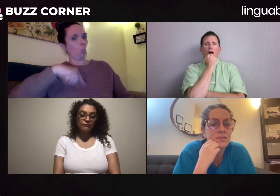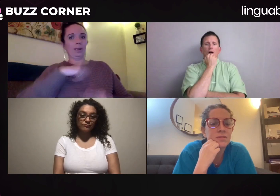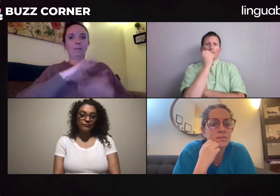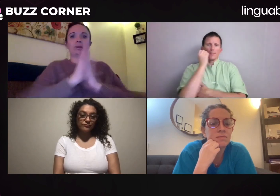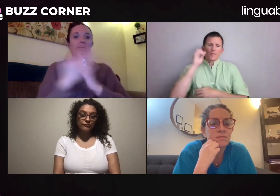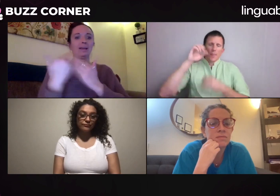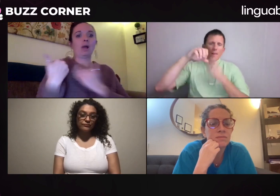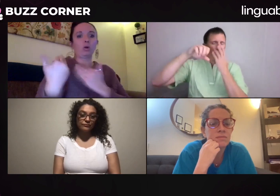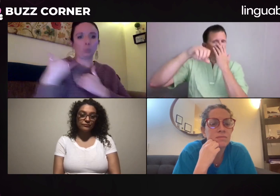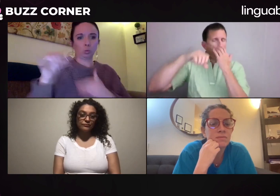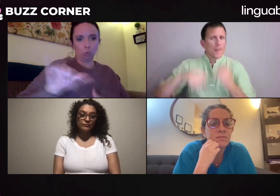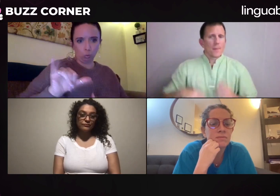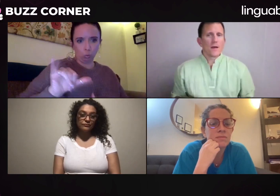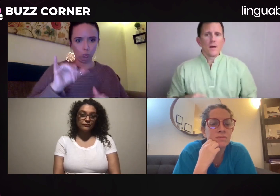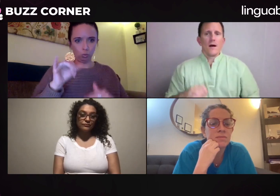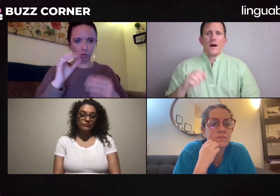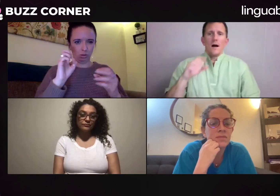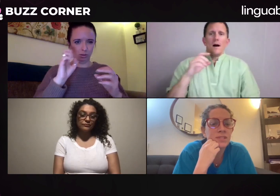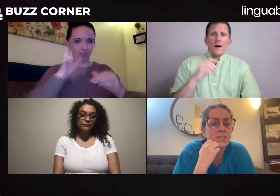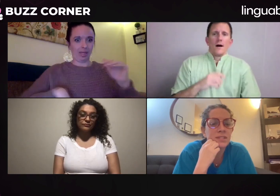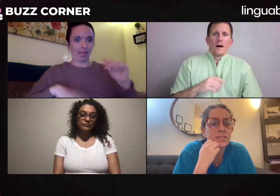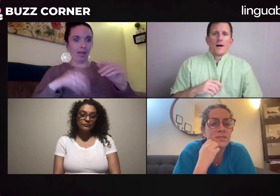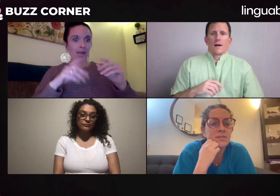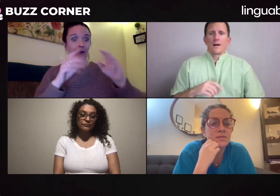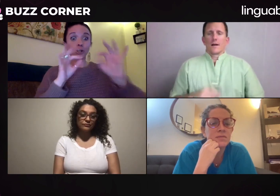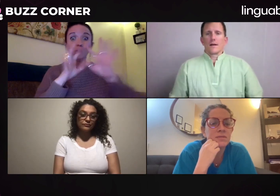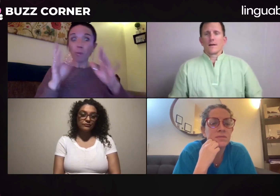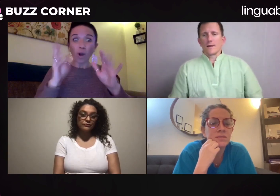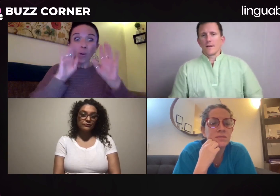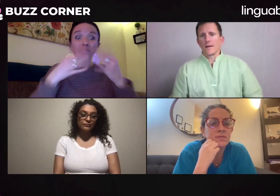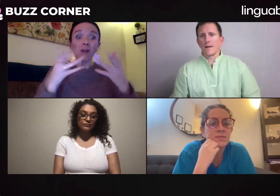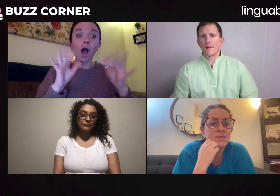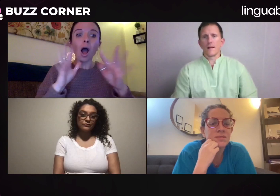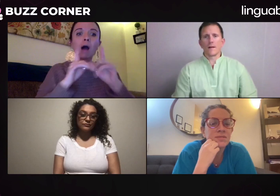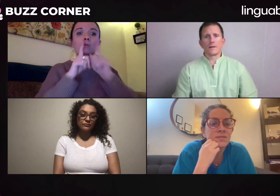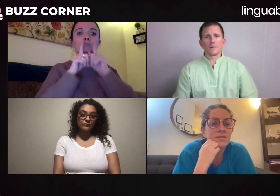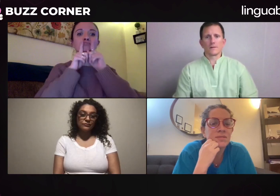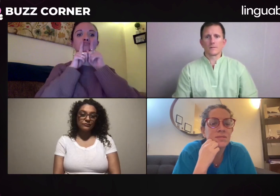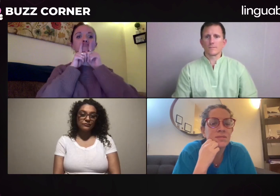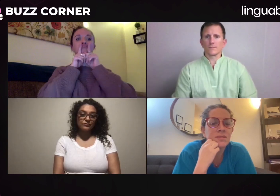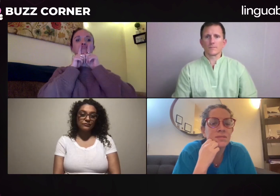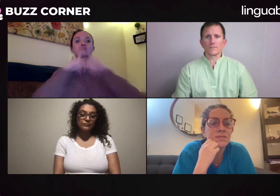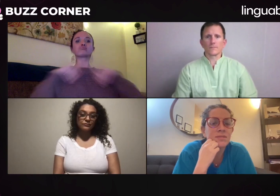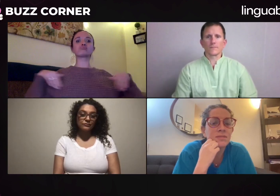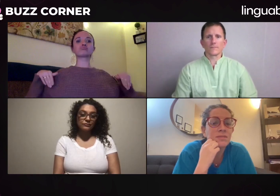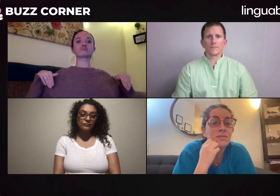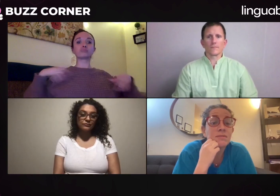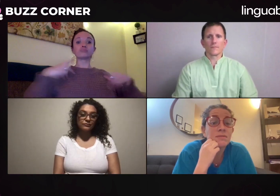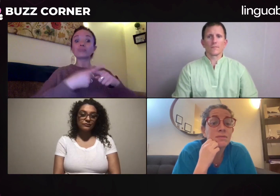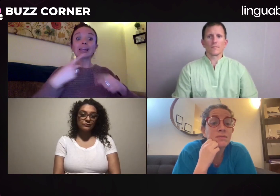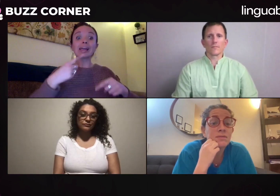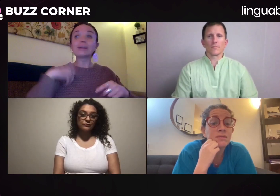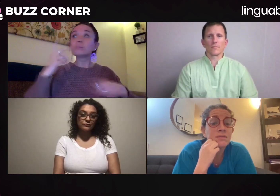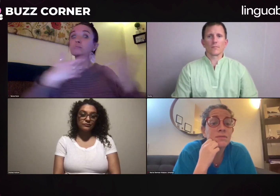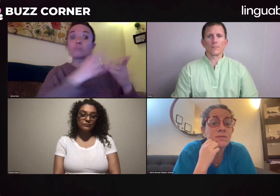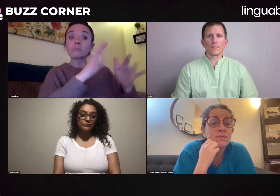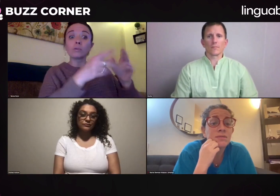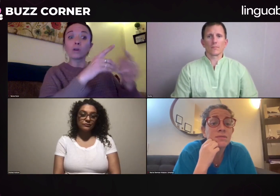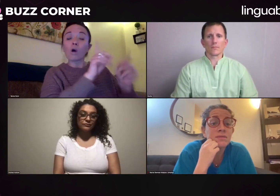but just having that on the announcement and then having the interpreters share that out and not just keep it to themselves